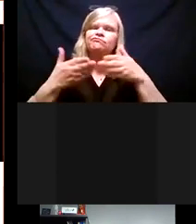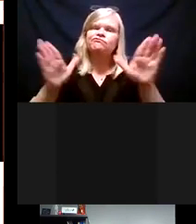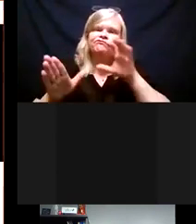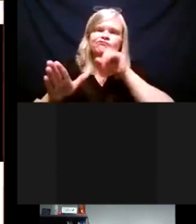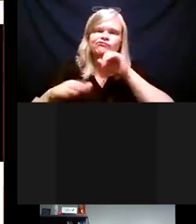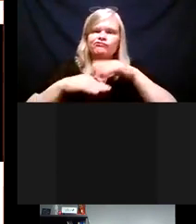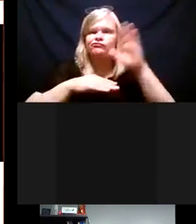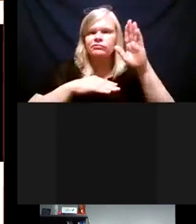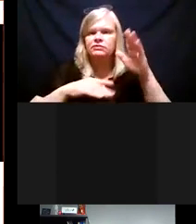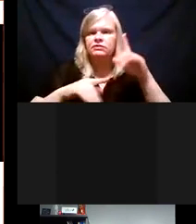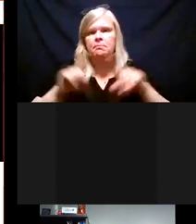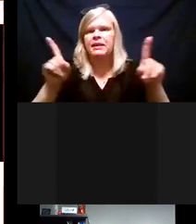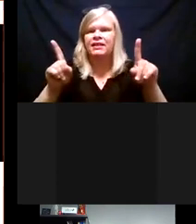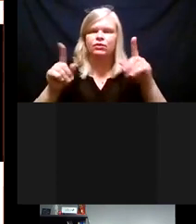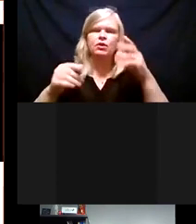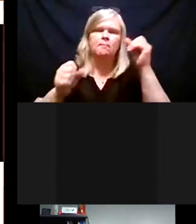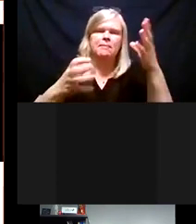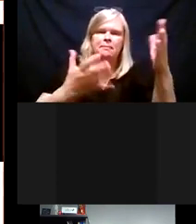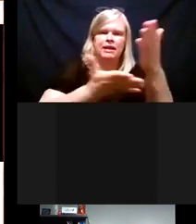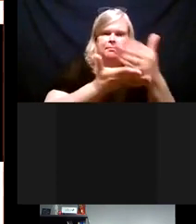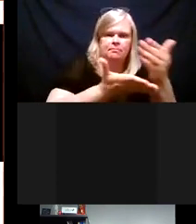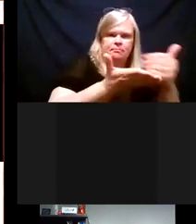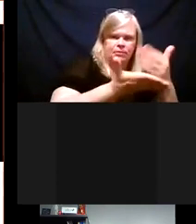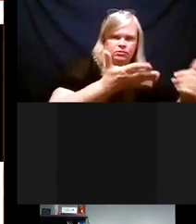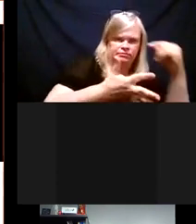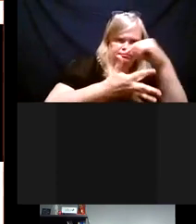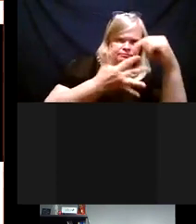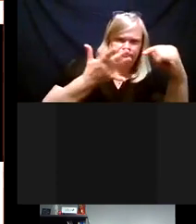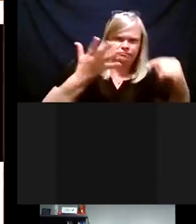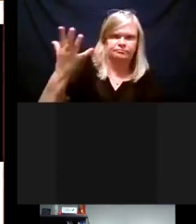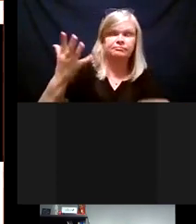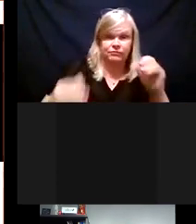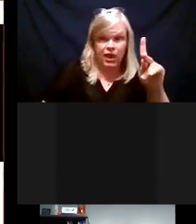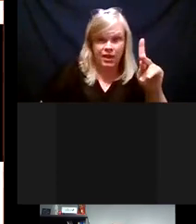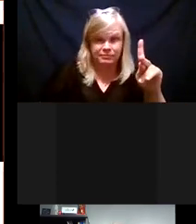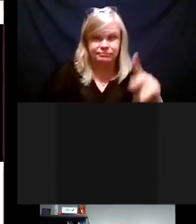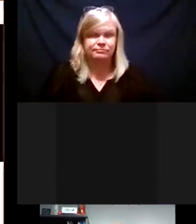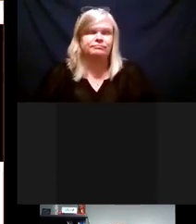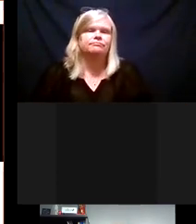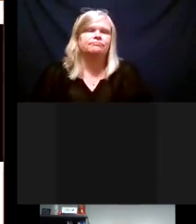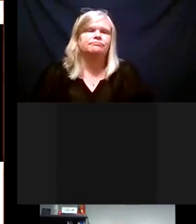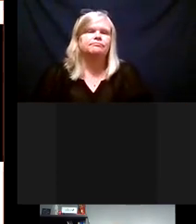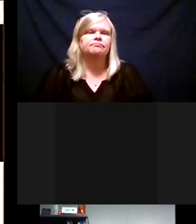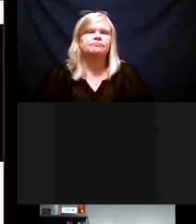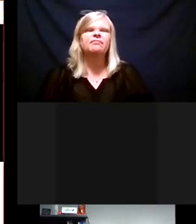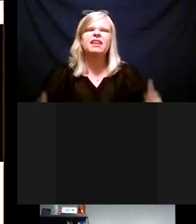ARE A LOT OF CAVEATS. SO LET'S TALK ABOUT A SCENARIO